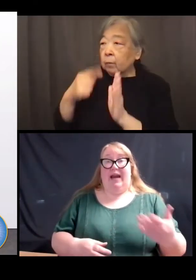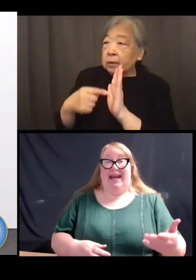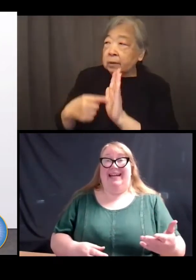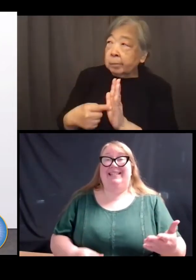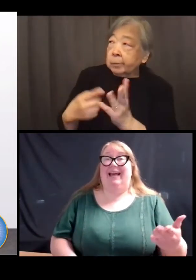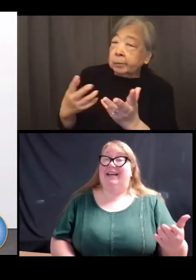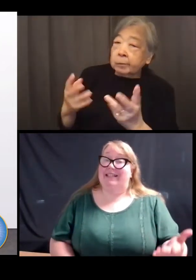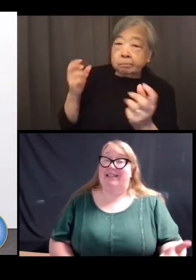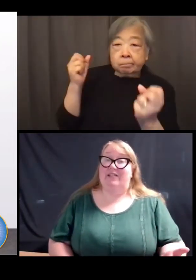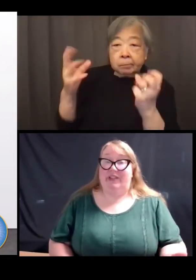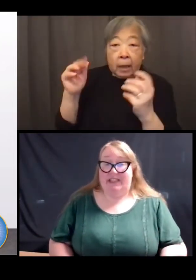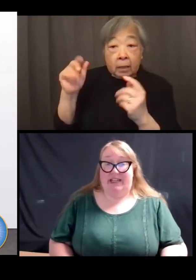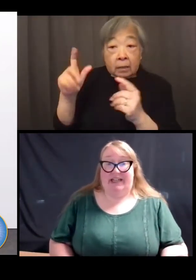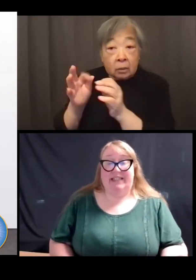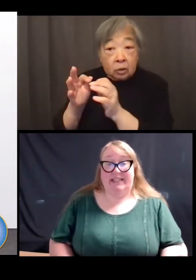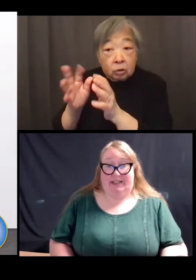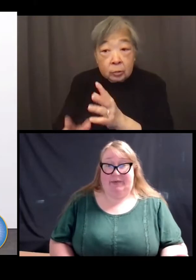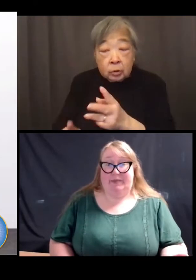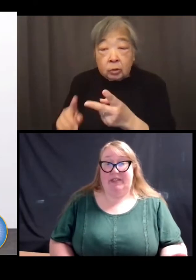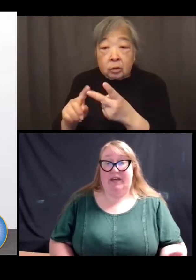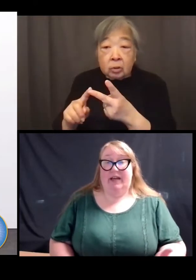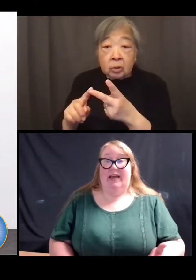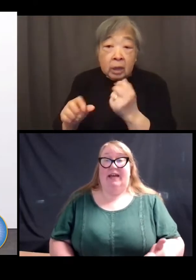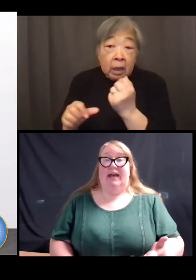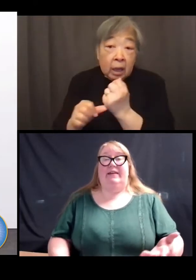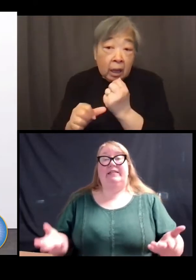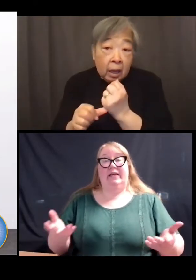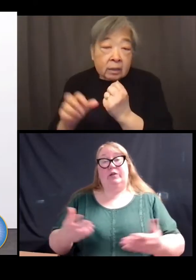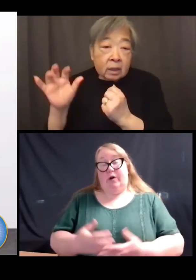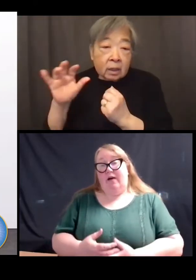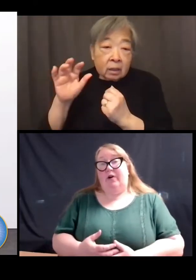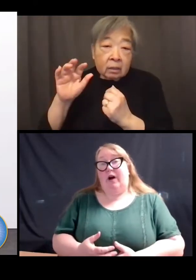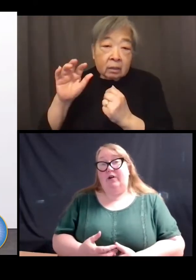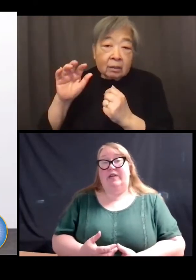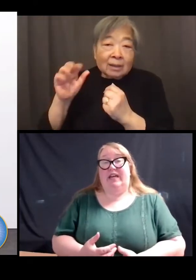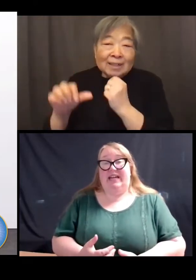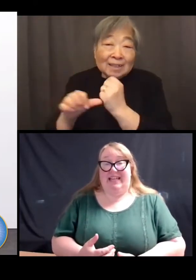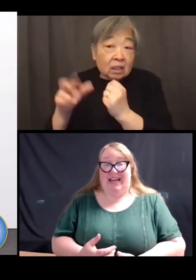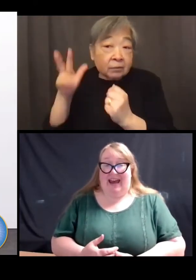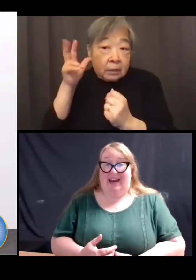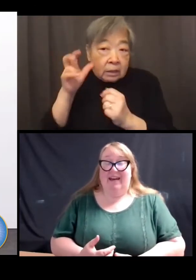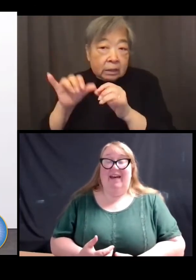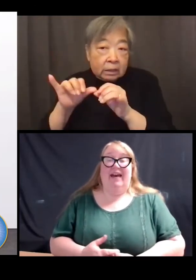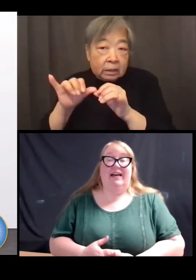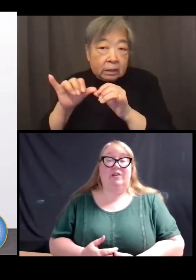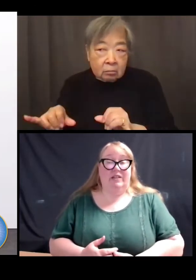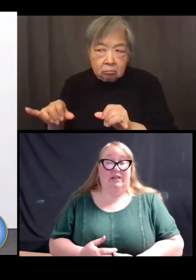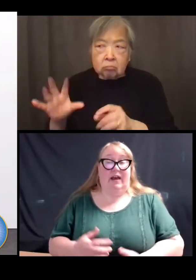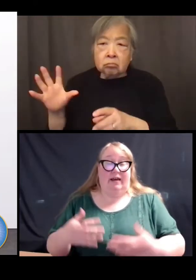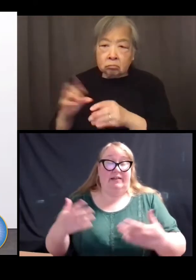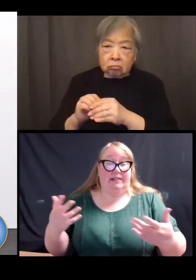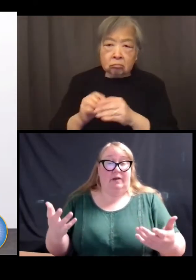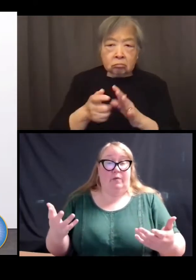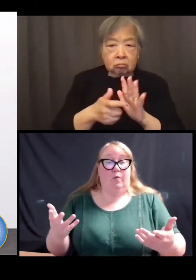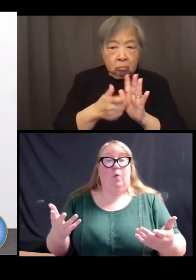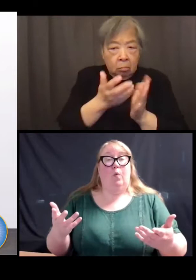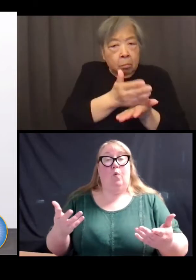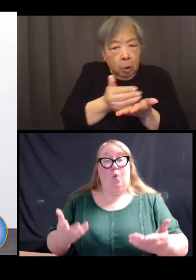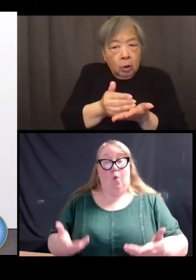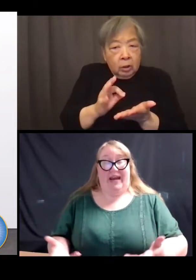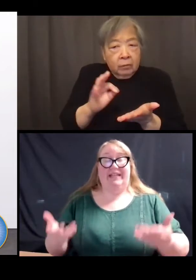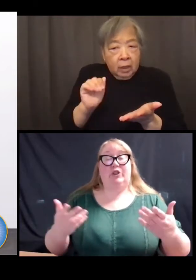or aids like assistive listening systems These things are covered under the ADA as ways to